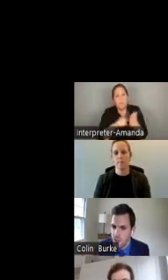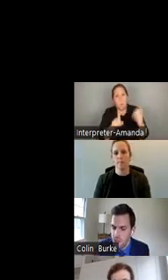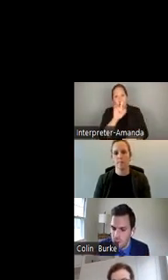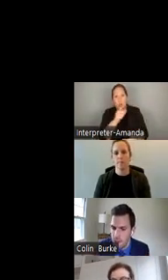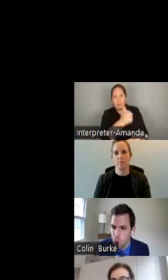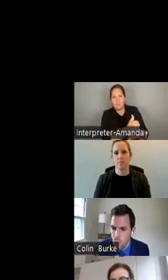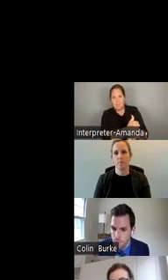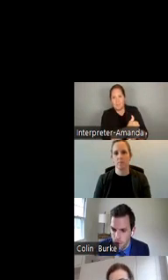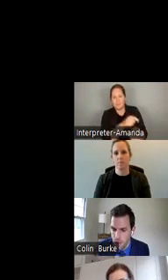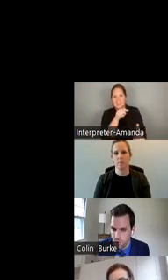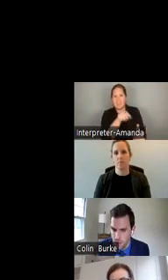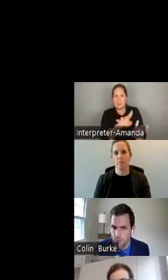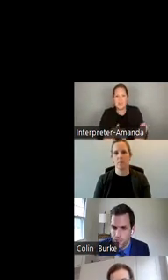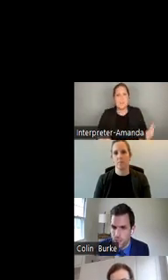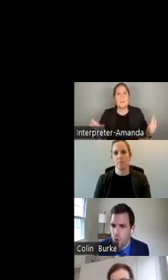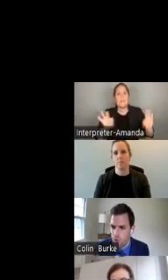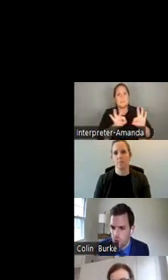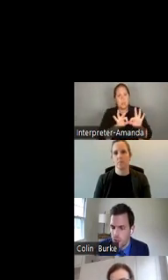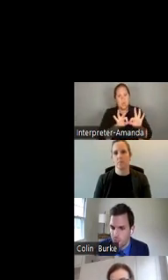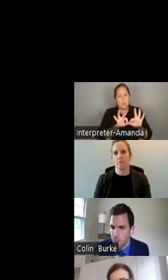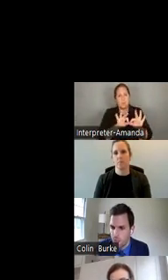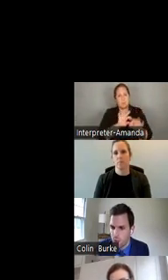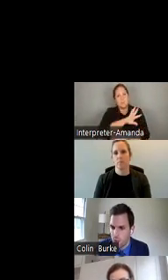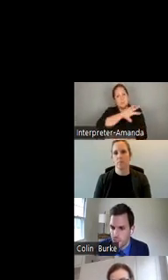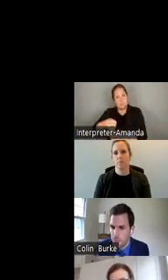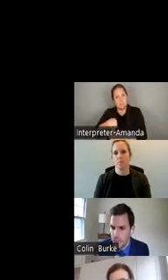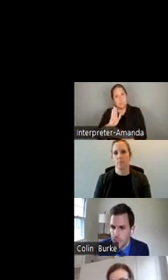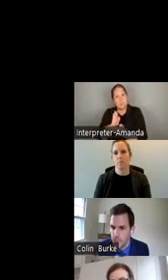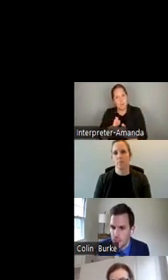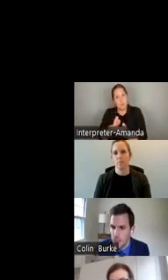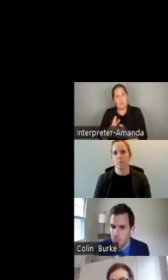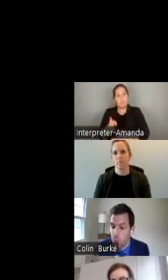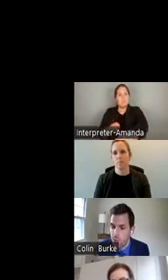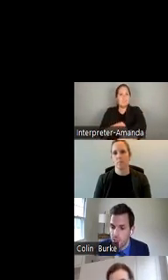is going to be an important part of recovery and overall kind of recovery based plan for